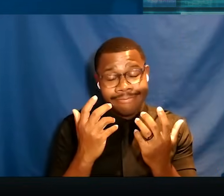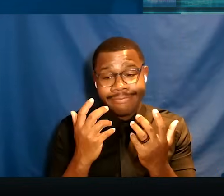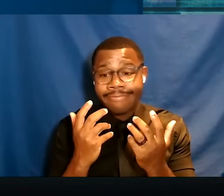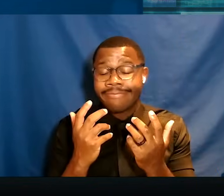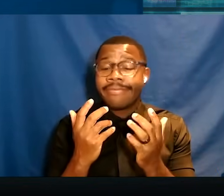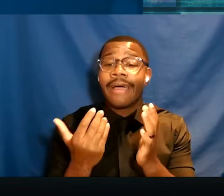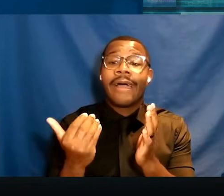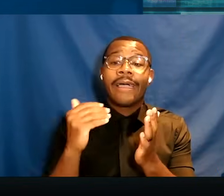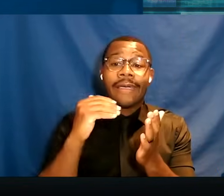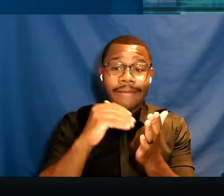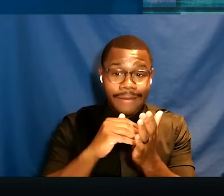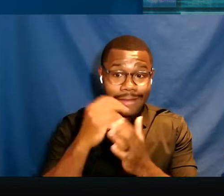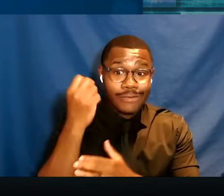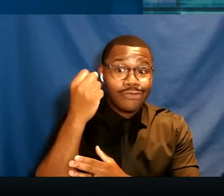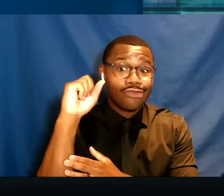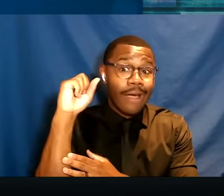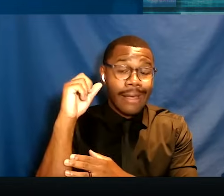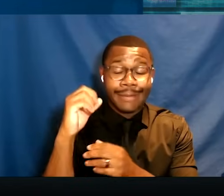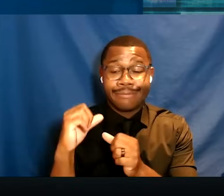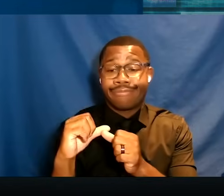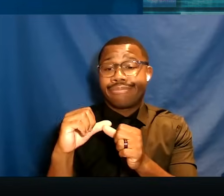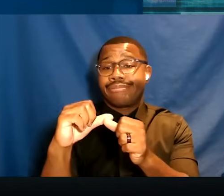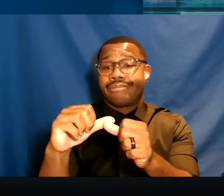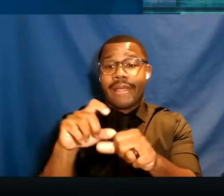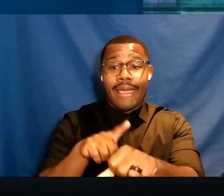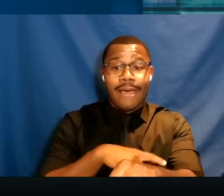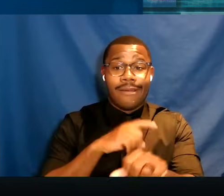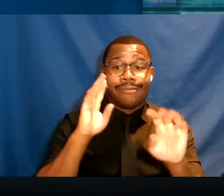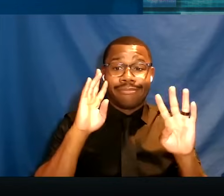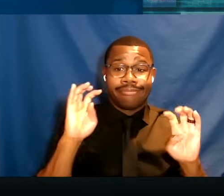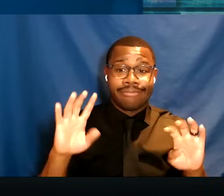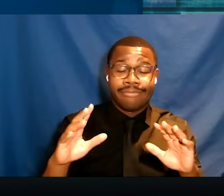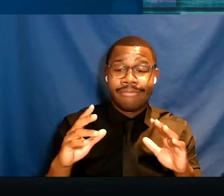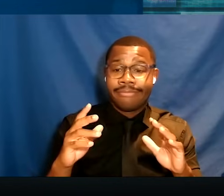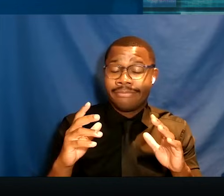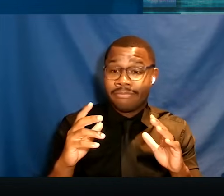probably for an extended period of time and that would not necessarily yield better results.